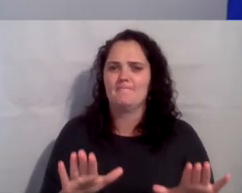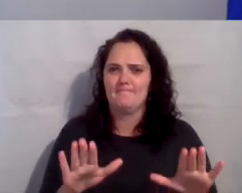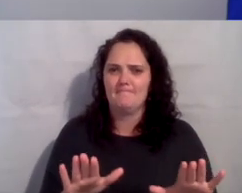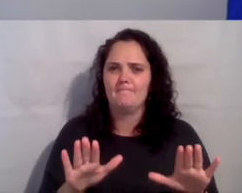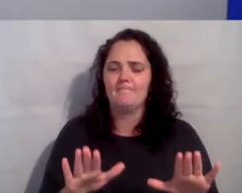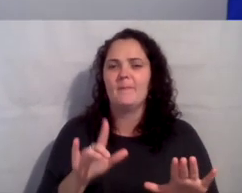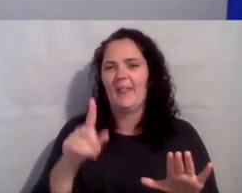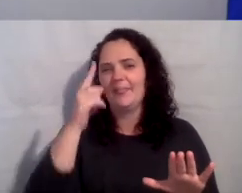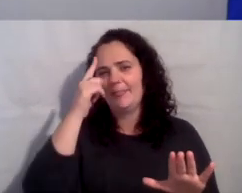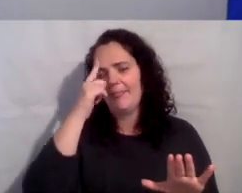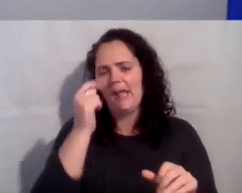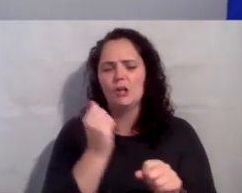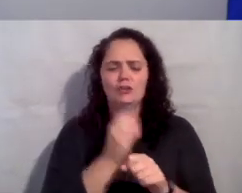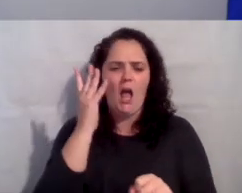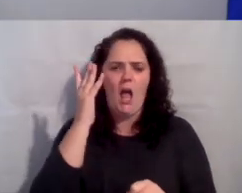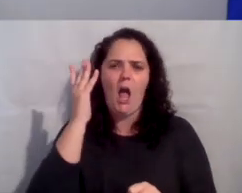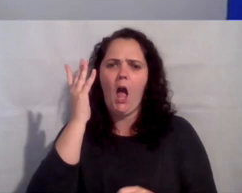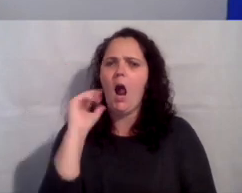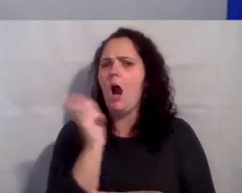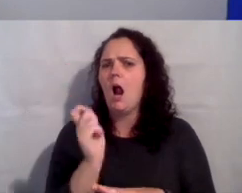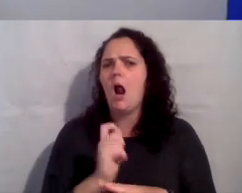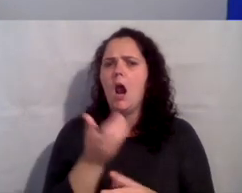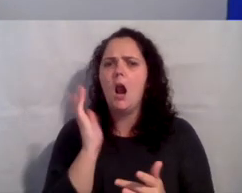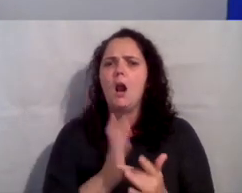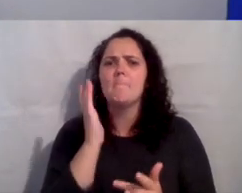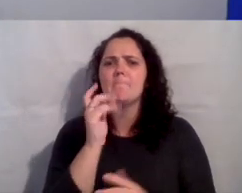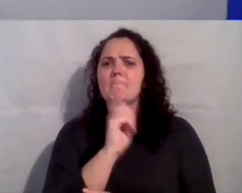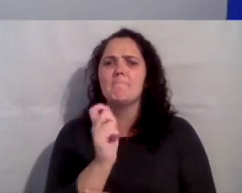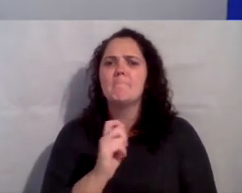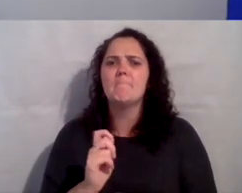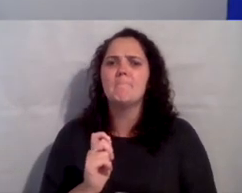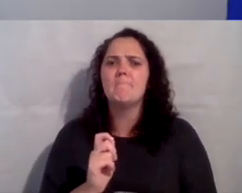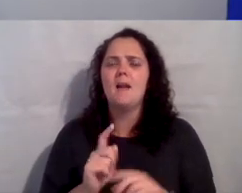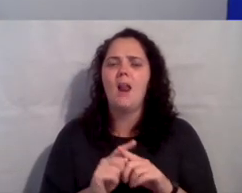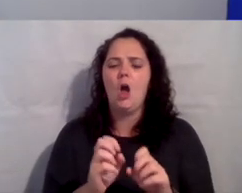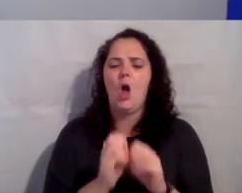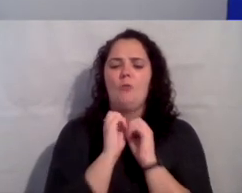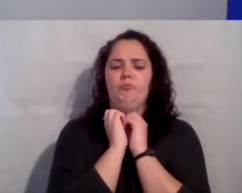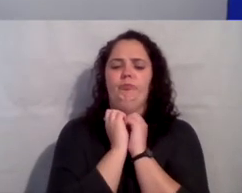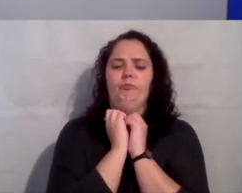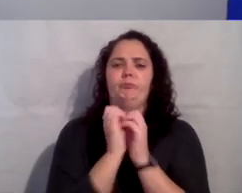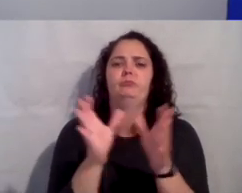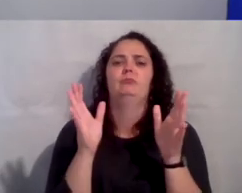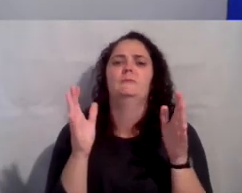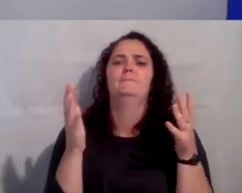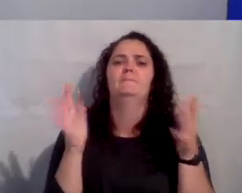that gesture drawing is something which is going to be this frantic 30 second kind of kind of dump onto your sheet of paper.